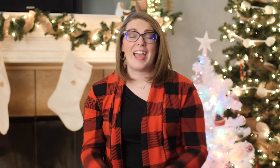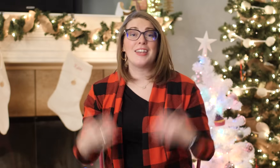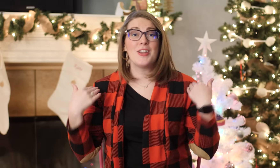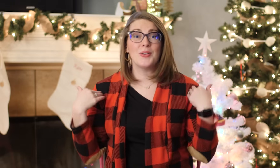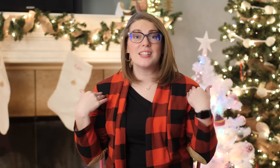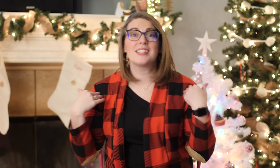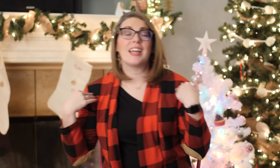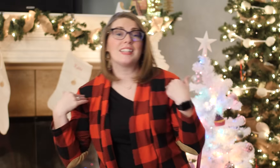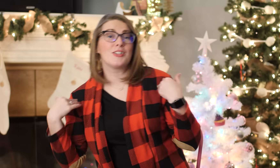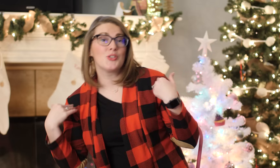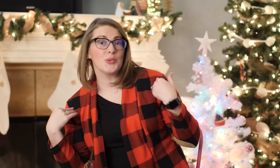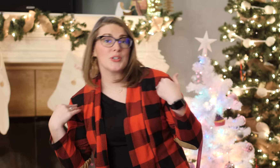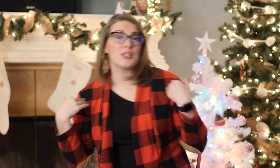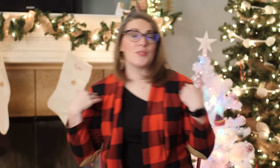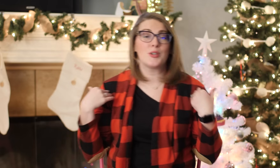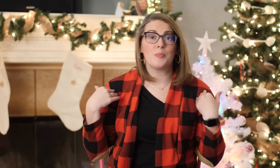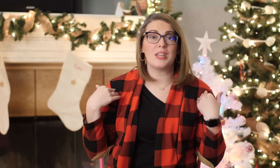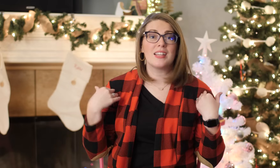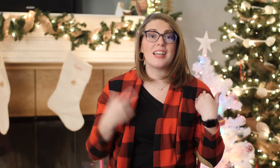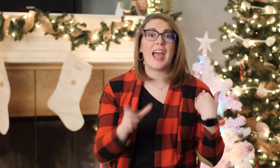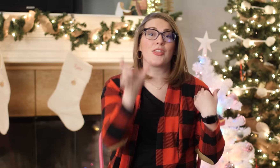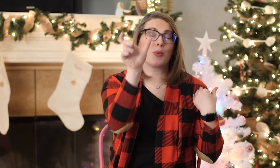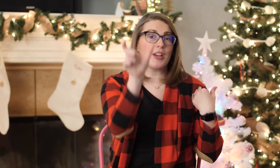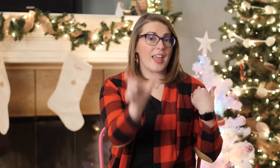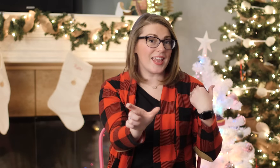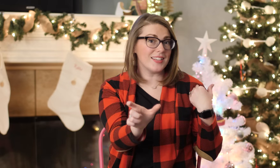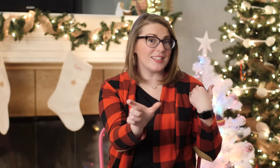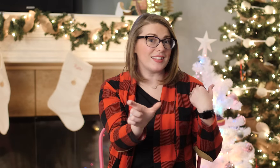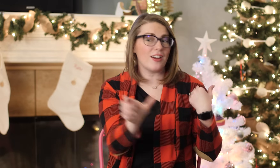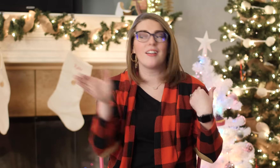And notice I did a shoulder shift, because I had the word "and" in there,